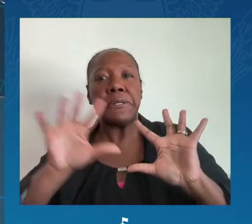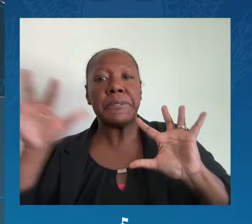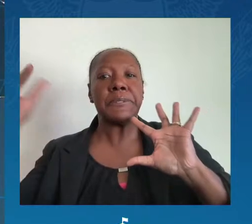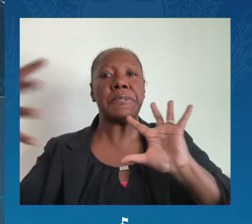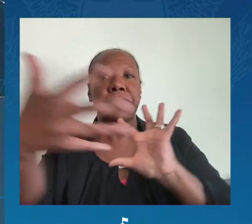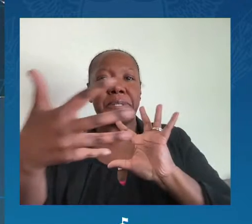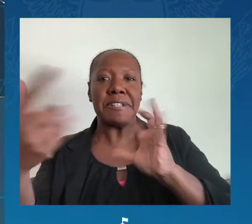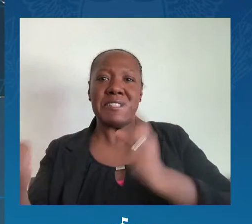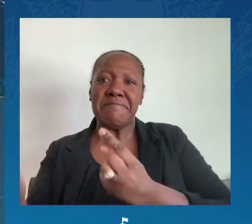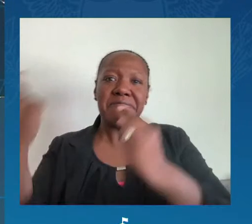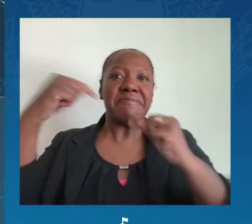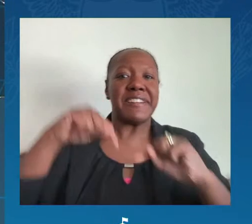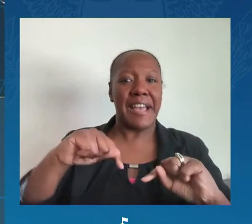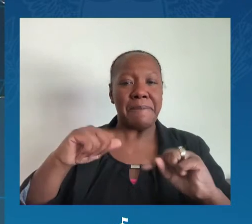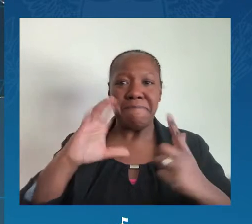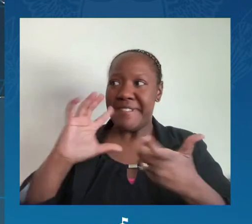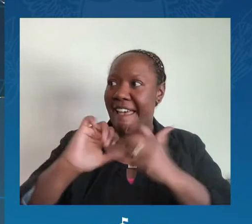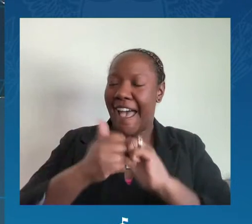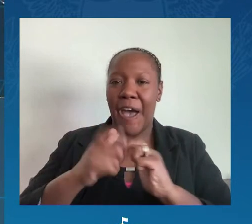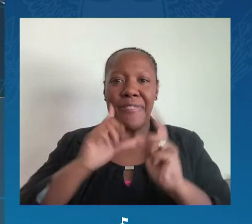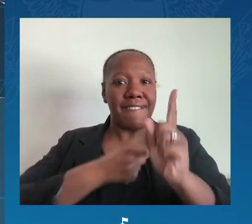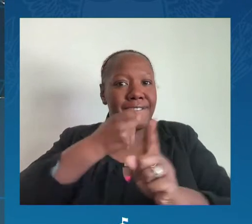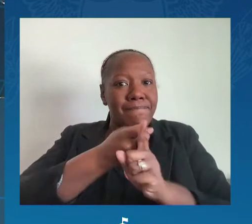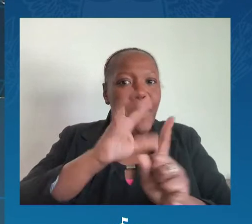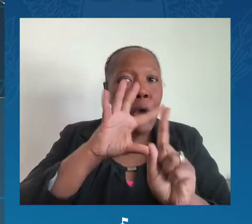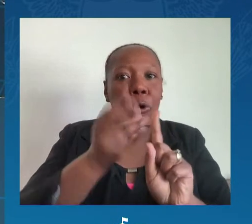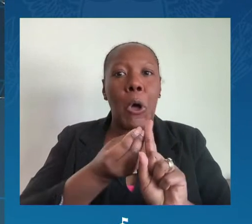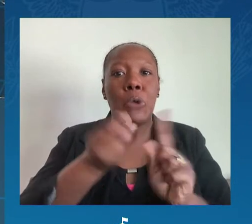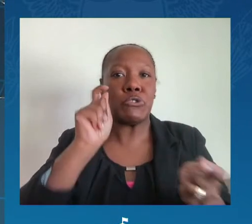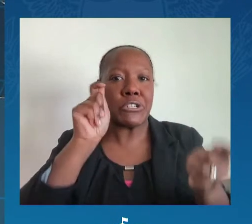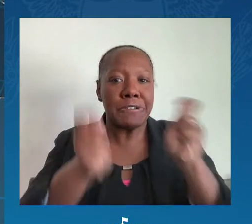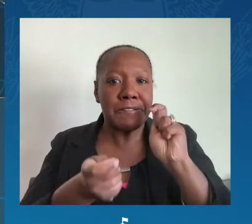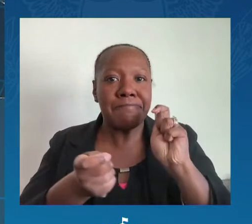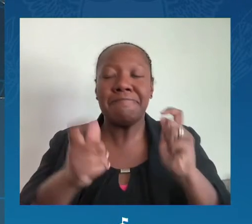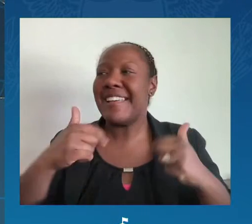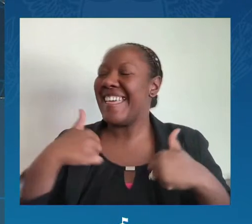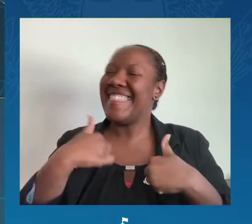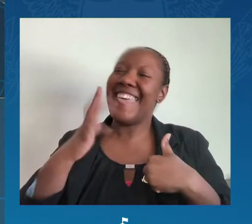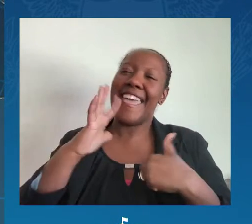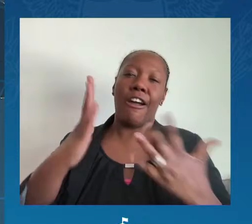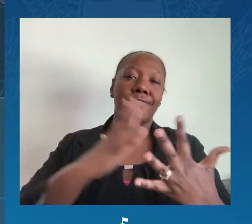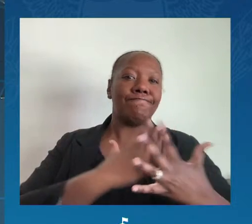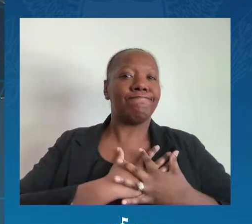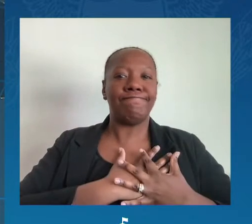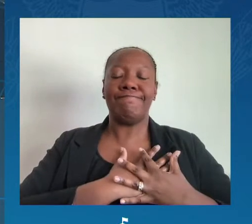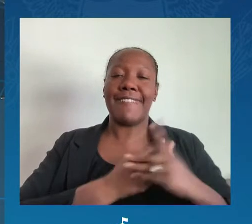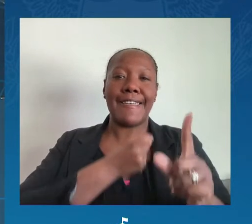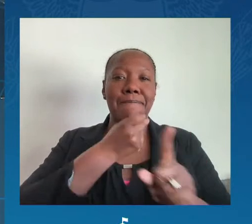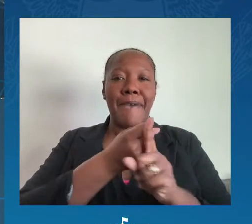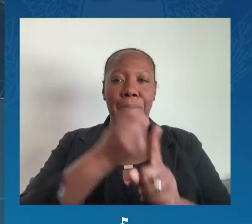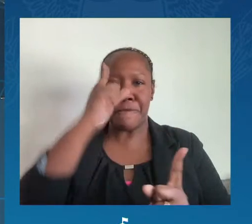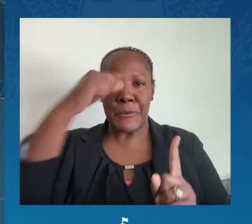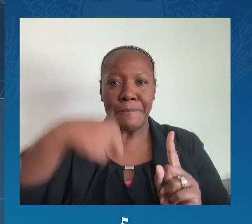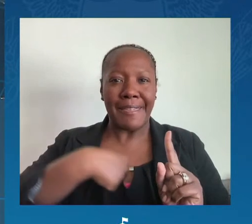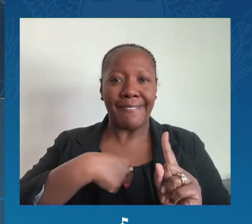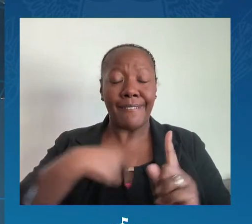to the dynamism of our economy are themes that are deeply personal to me. The story of the African-American diaspora